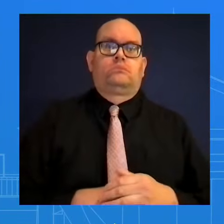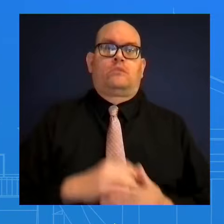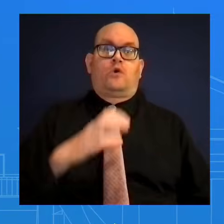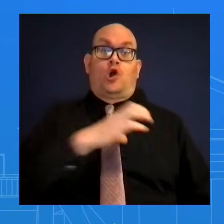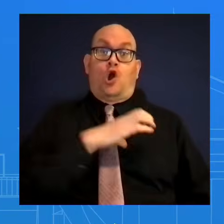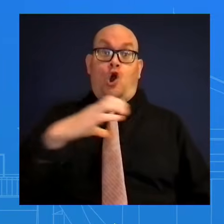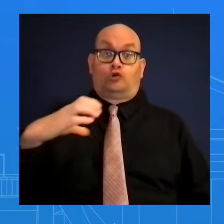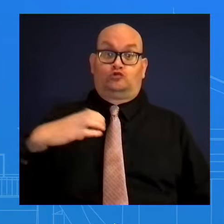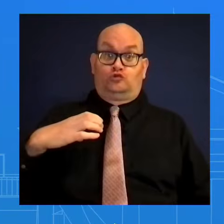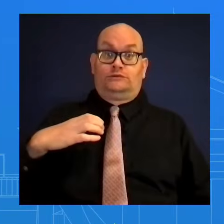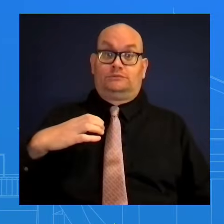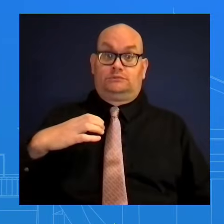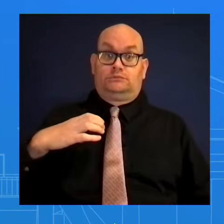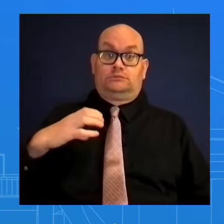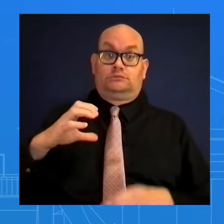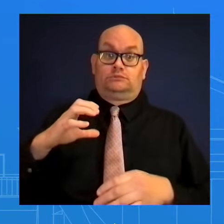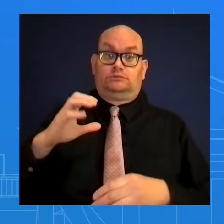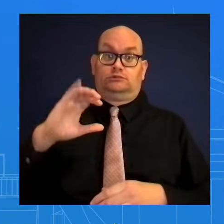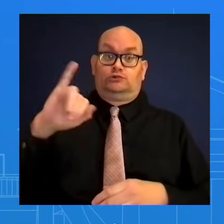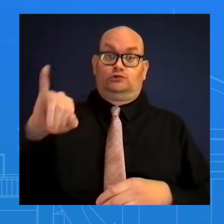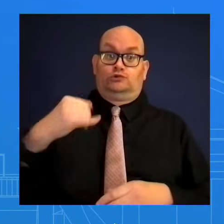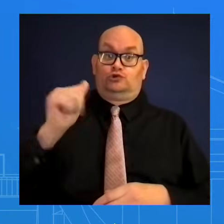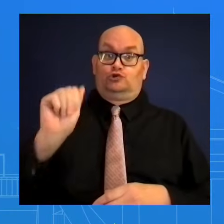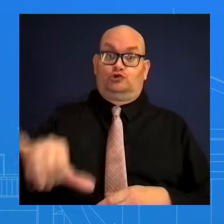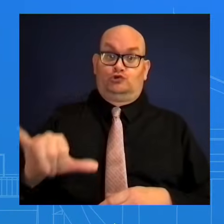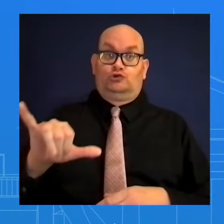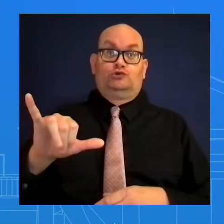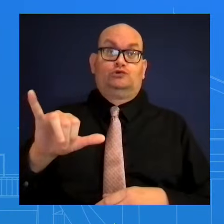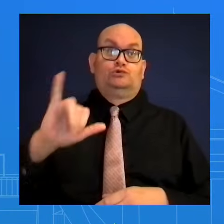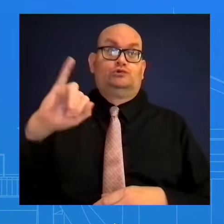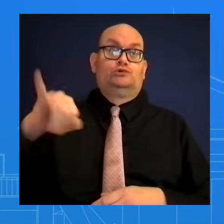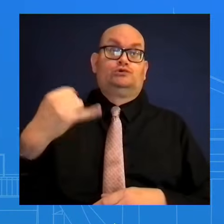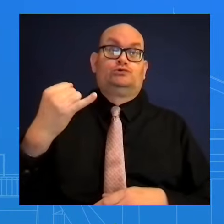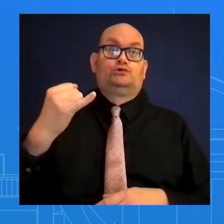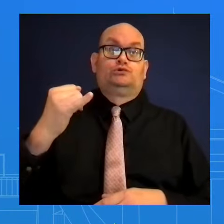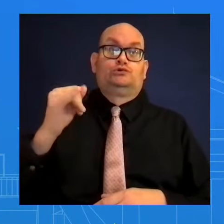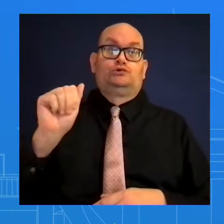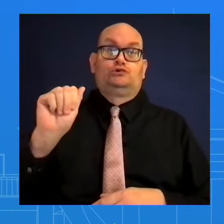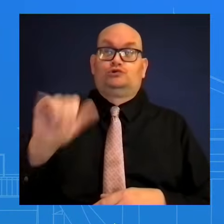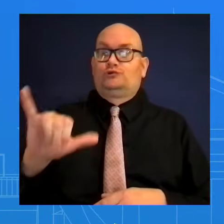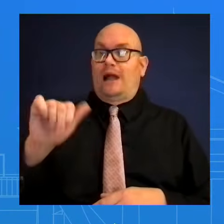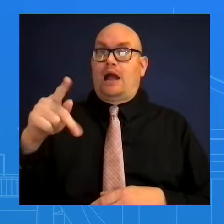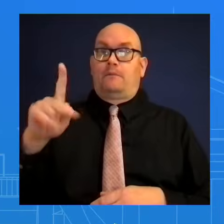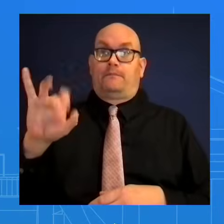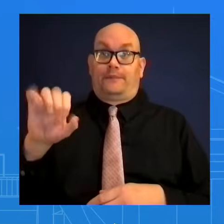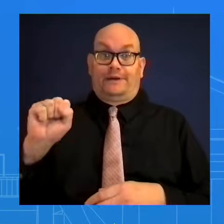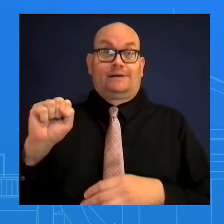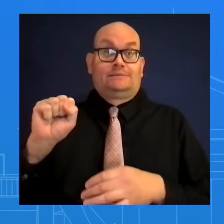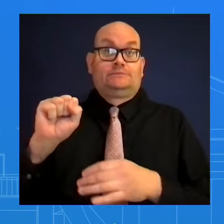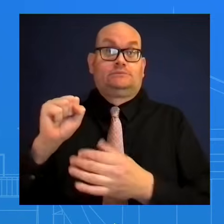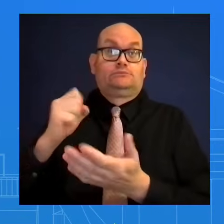What is the White House's reaction to this? And how confident are you that this is going to pass the House? Ms. Jean-Pierre: So, look, the President actually talked